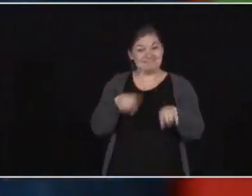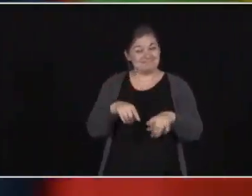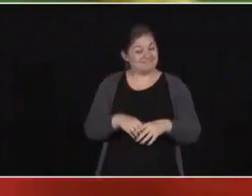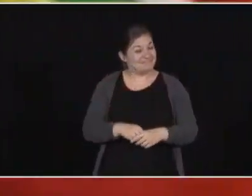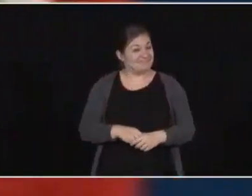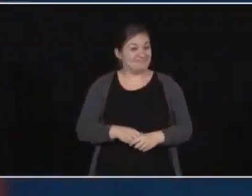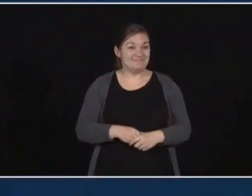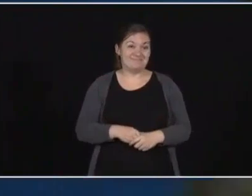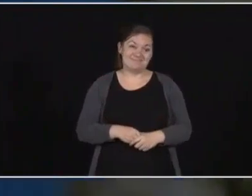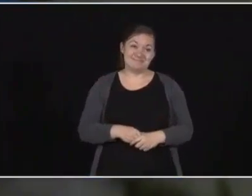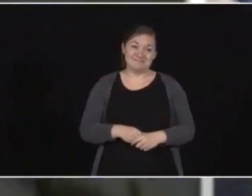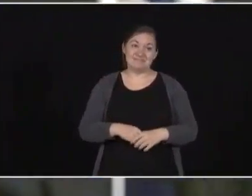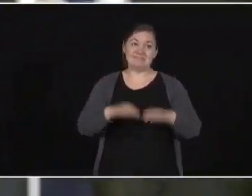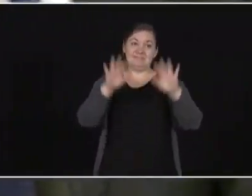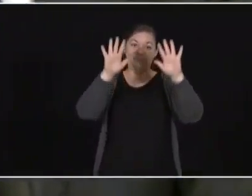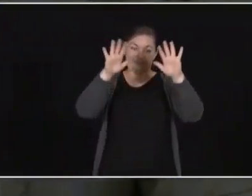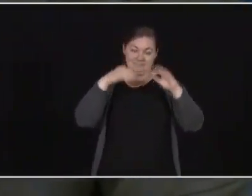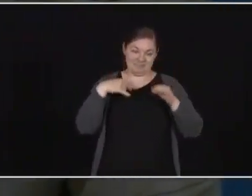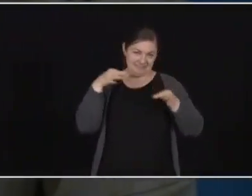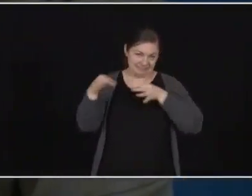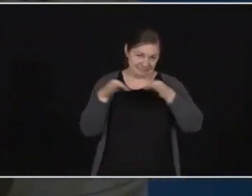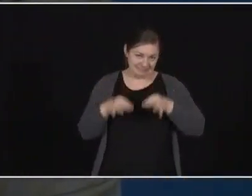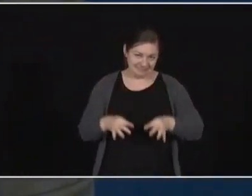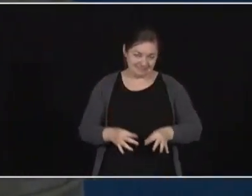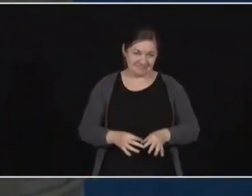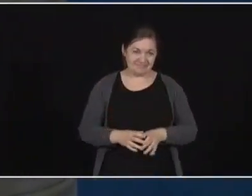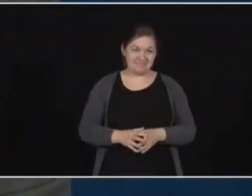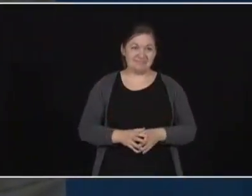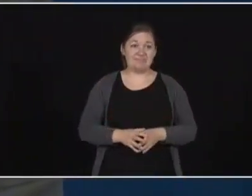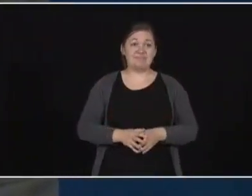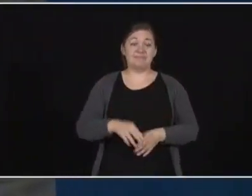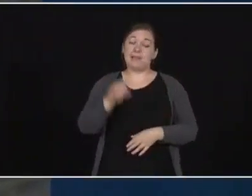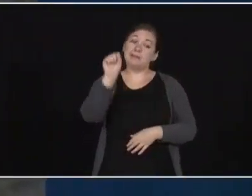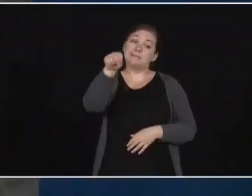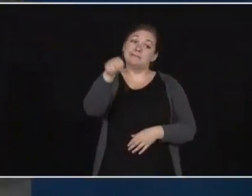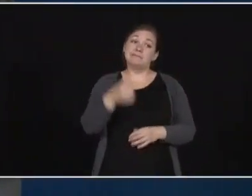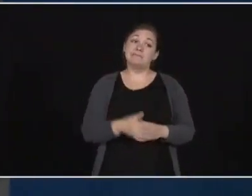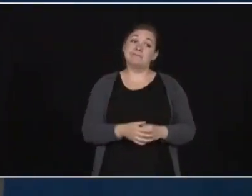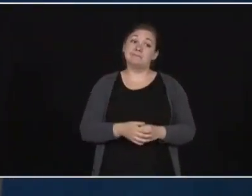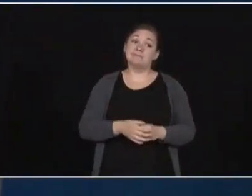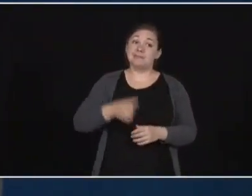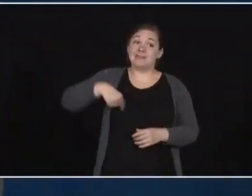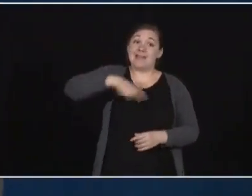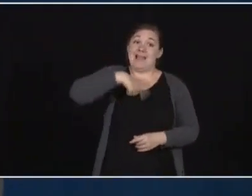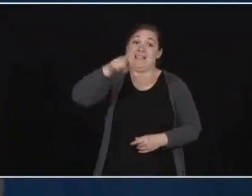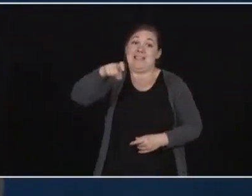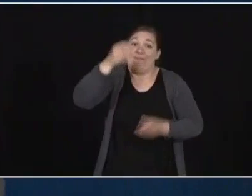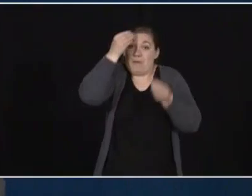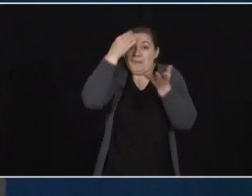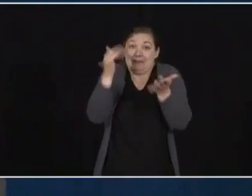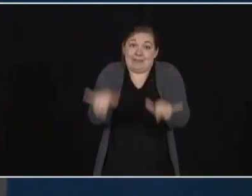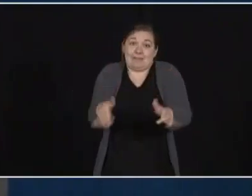I will start off Absolutely this is information we want to know and this is information we will learn from this